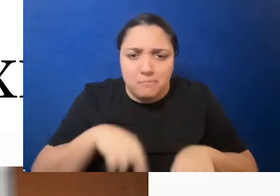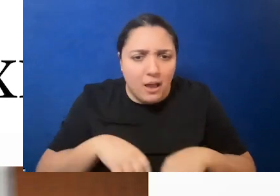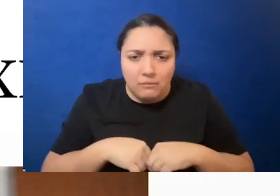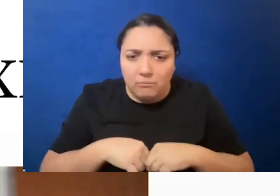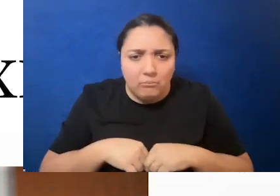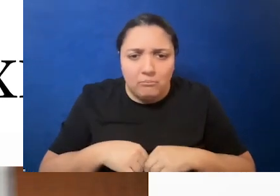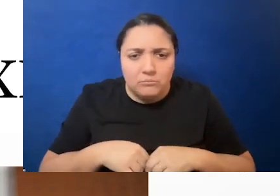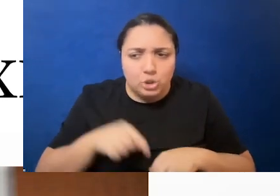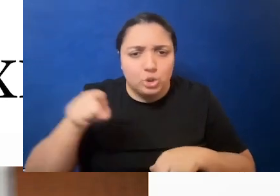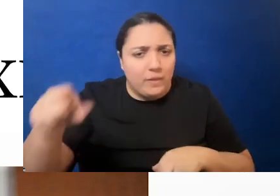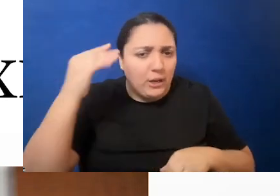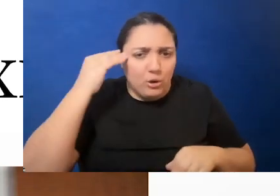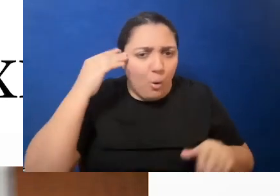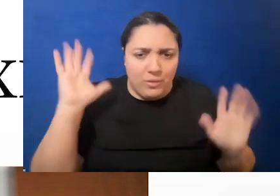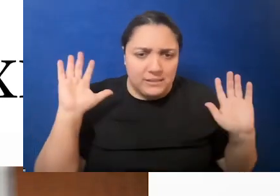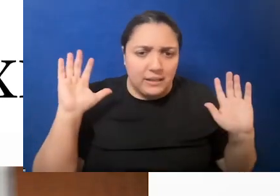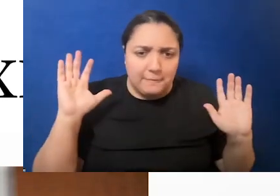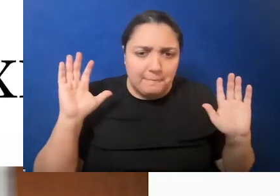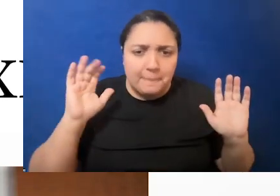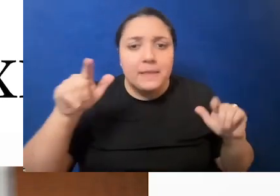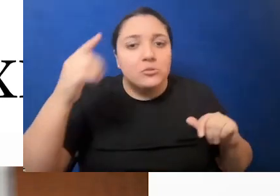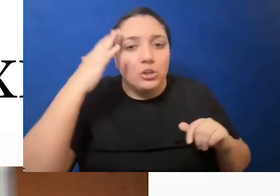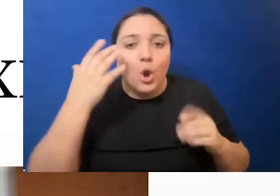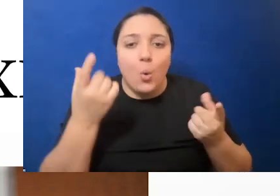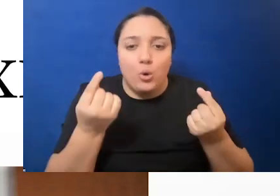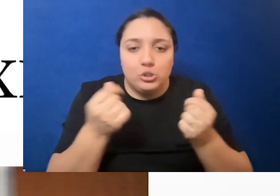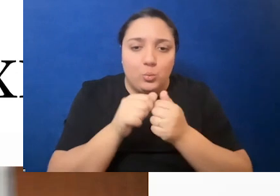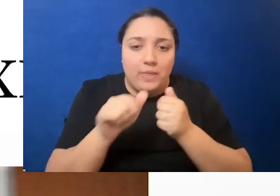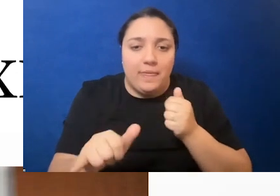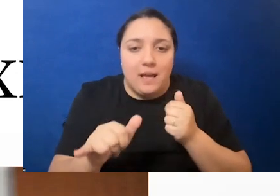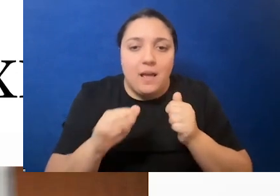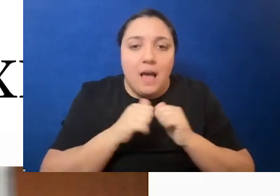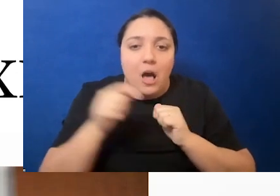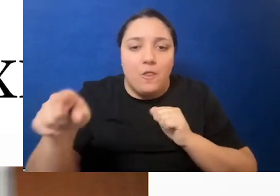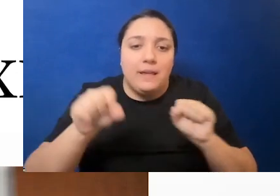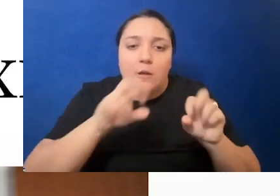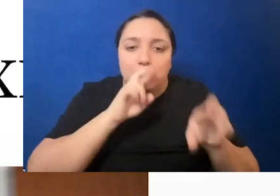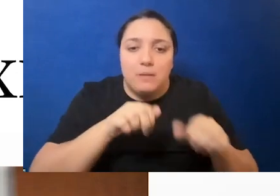THEY KNOW, SO THEY KNOW HOW TO RESPOND TO THE STUDENT.